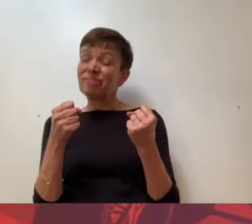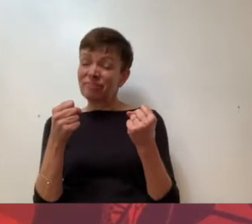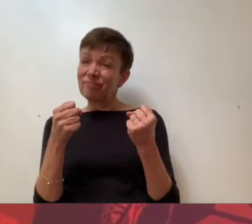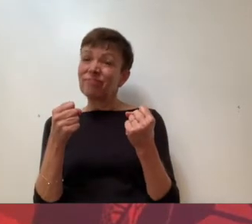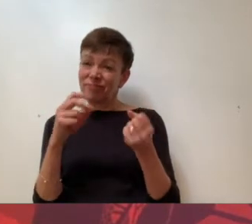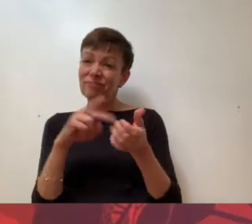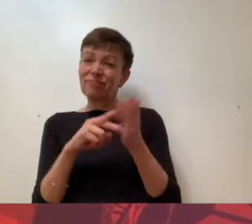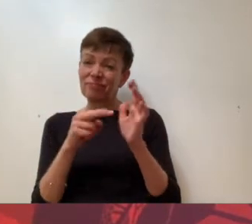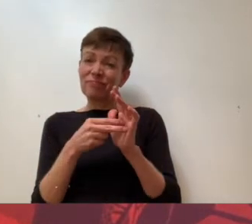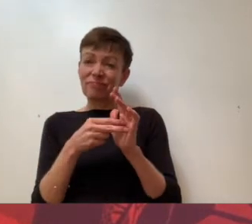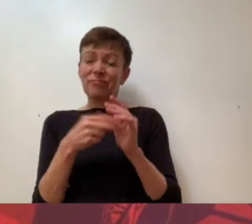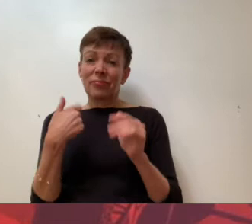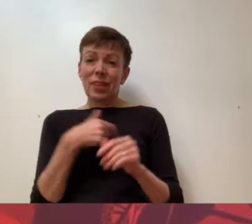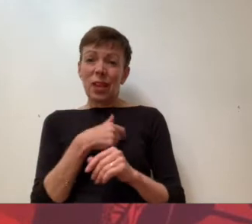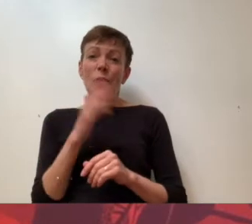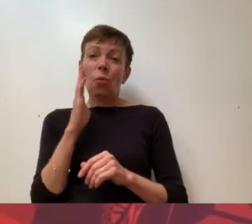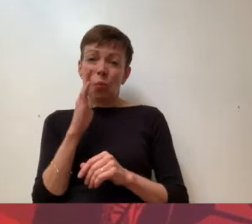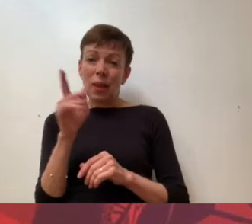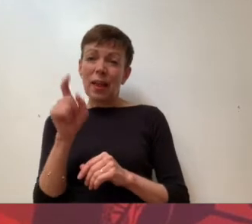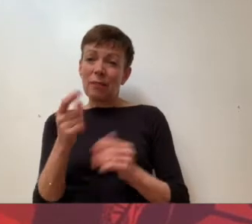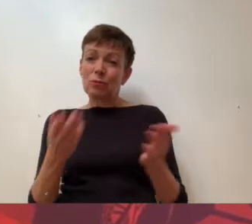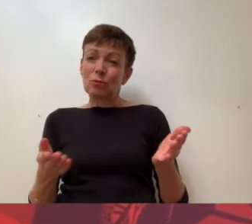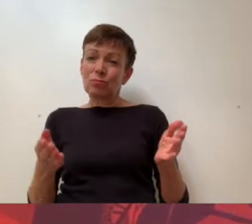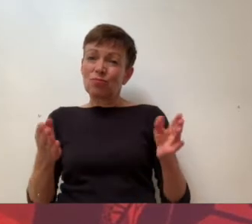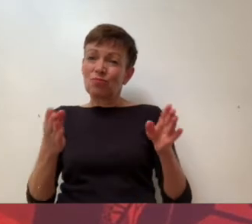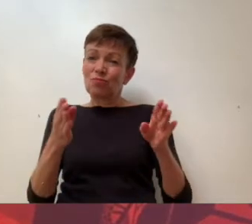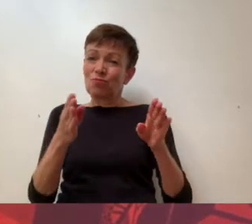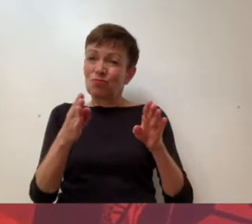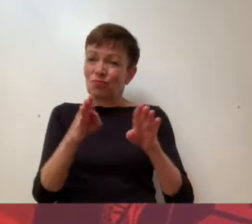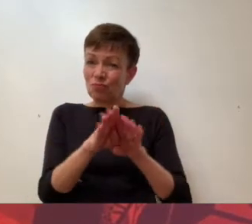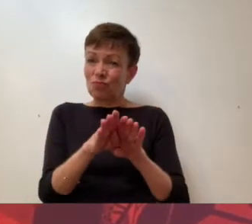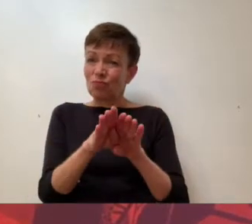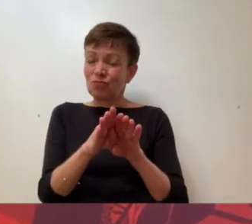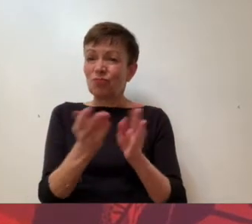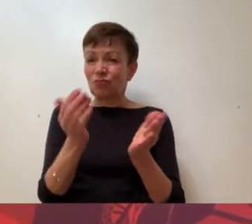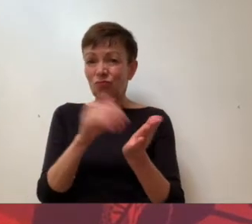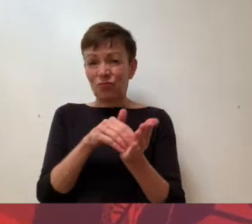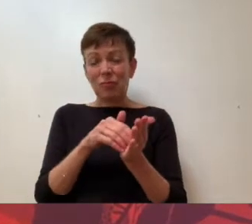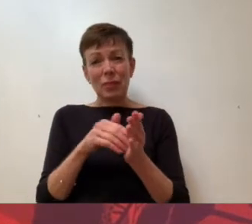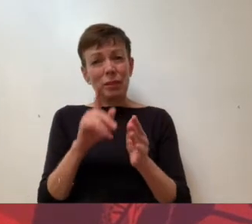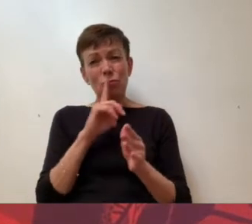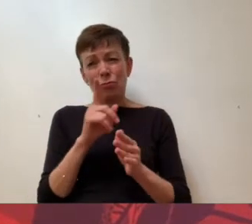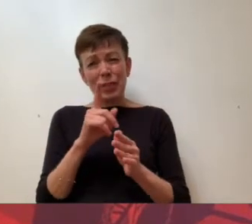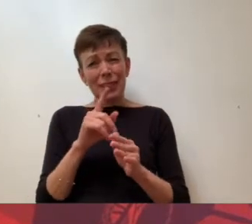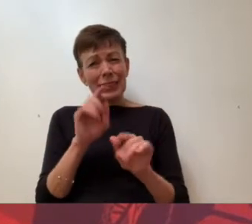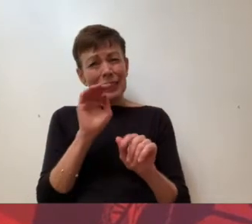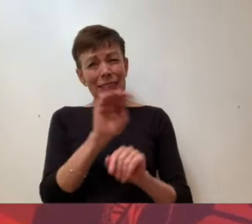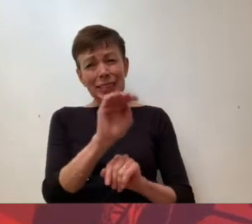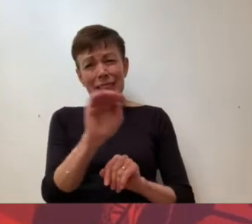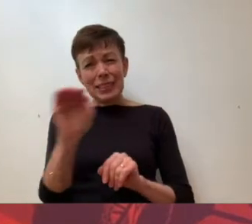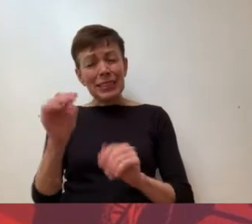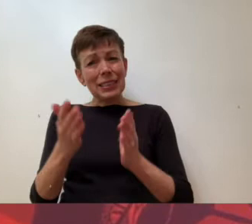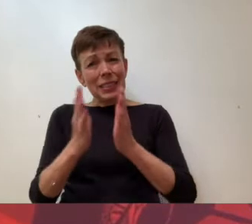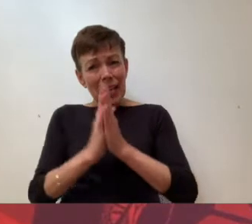days and weeks. We know that residents are eager to resume some of their normal community